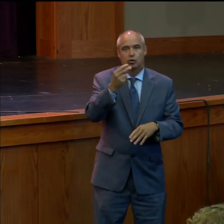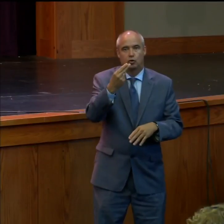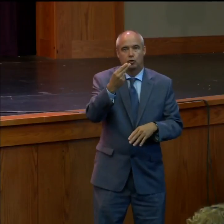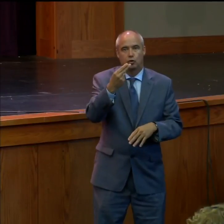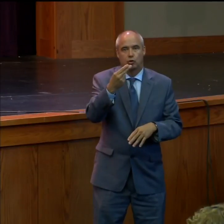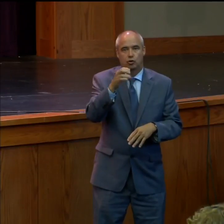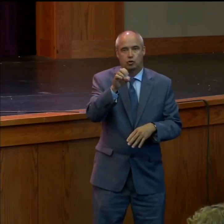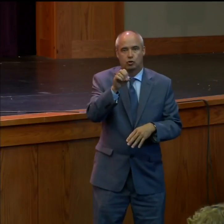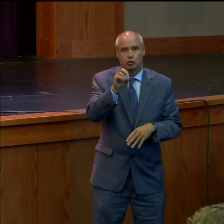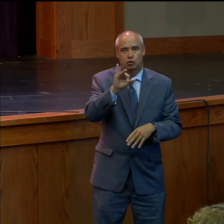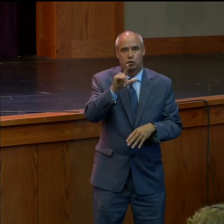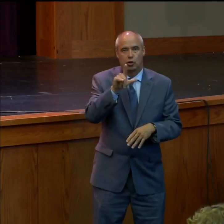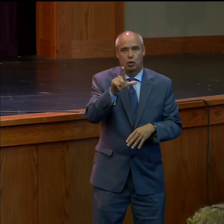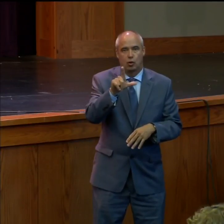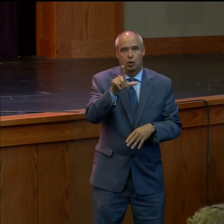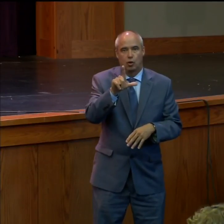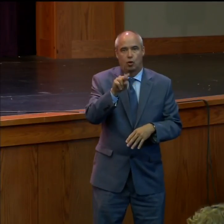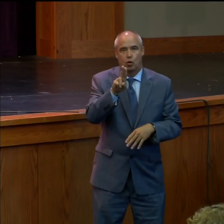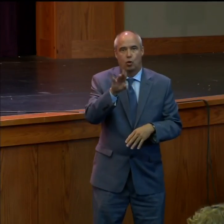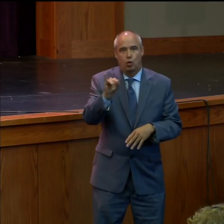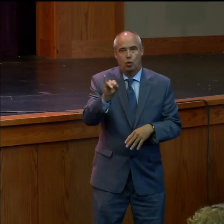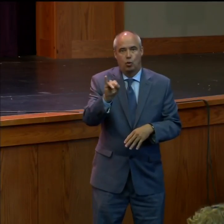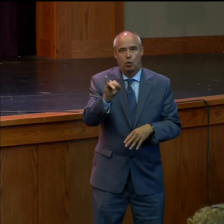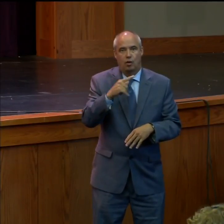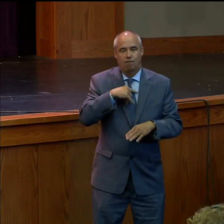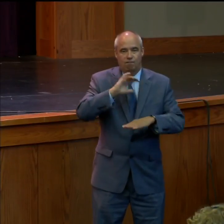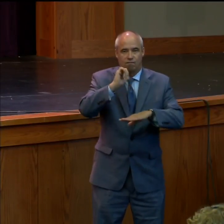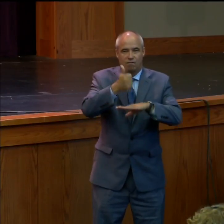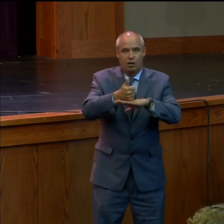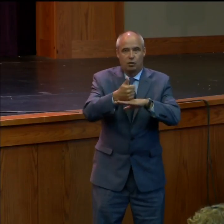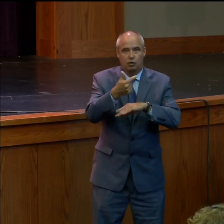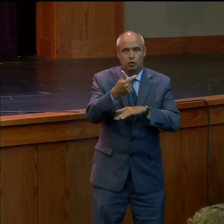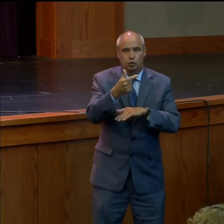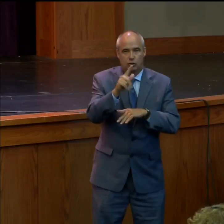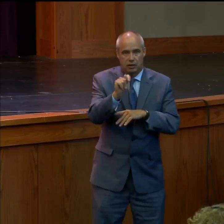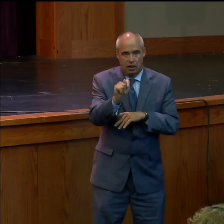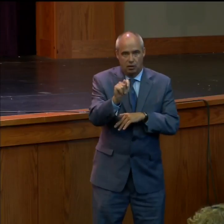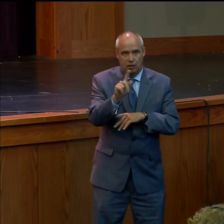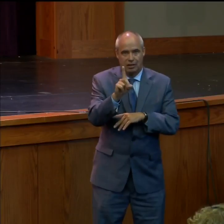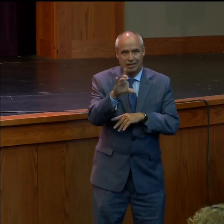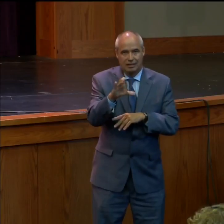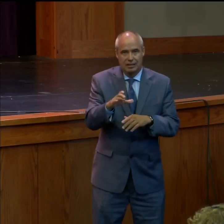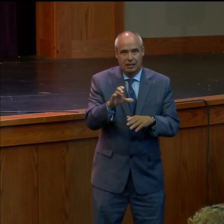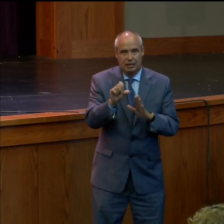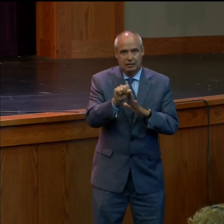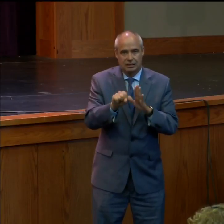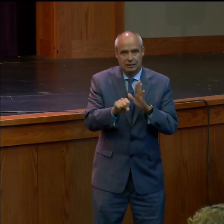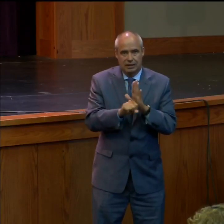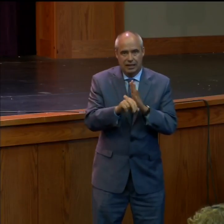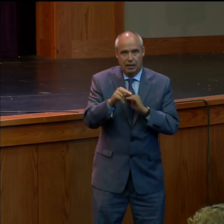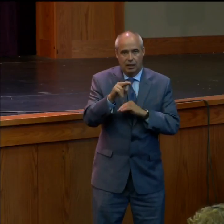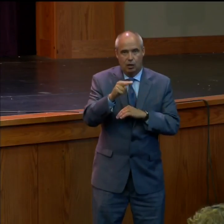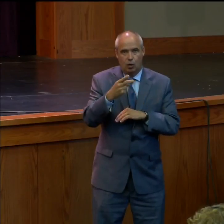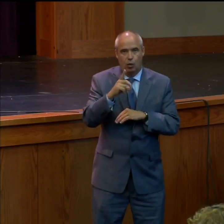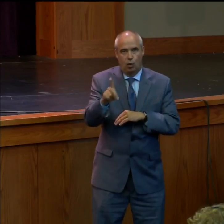AND I AM THE FOUNDER OF GEORGETOWN STUDENTS FOR D.C. STATEHOOD. FOR THOSE OF YOU WHO WERE HERE LAST NIGHT, YOU HEARD CHUCK TODD